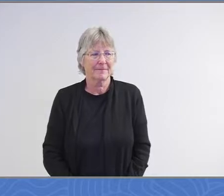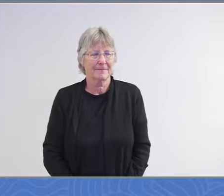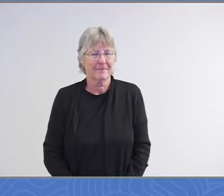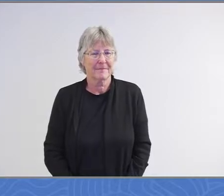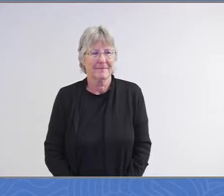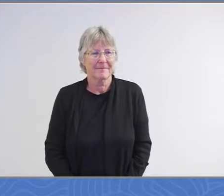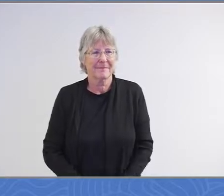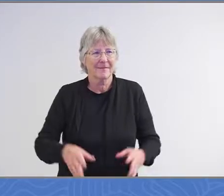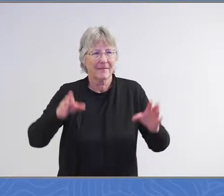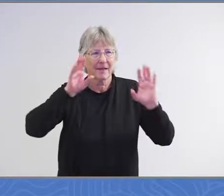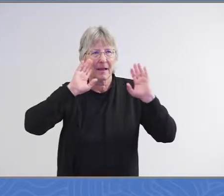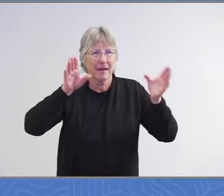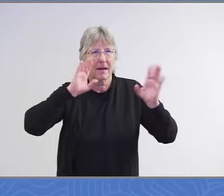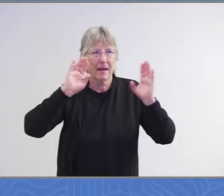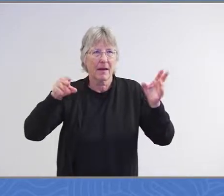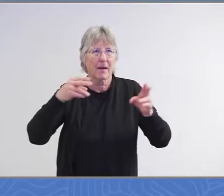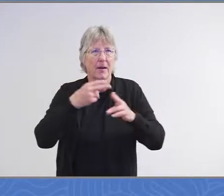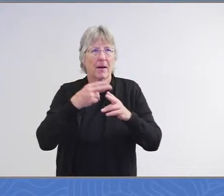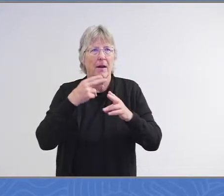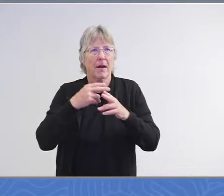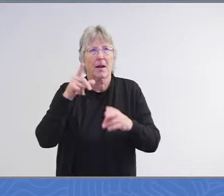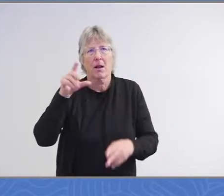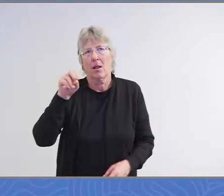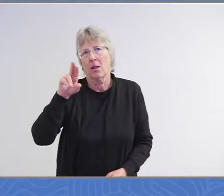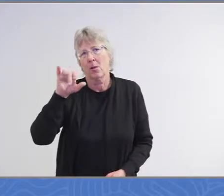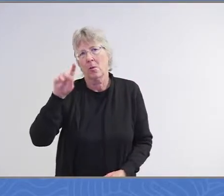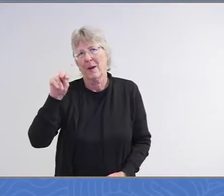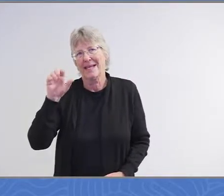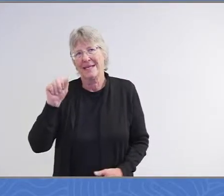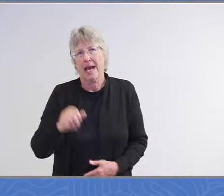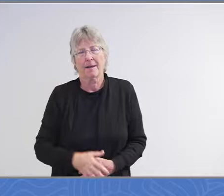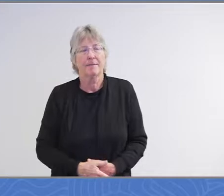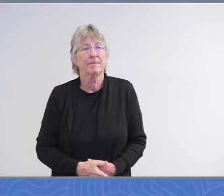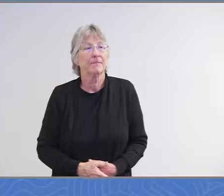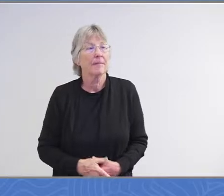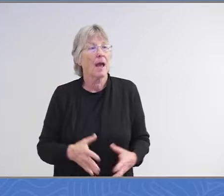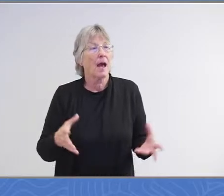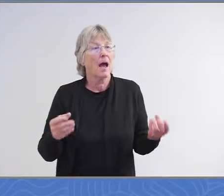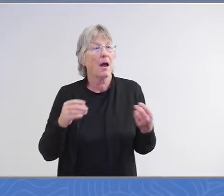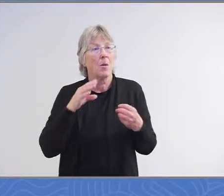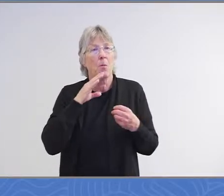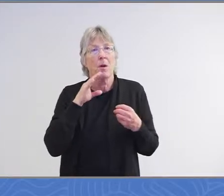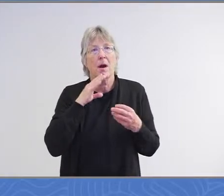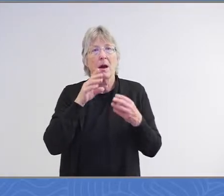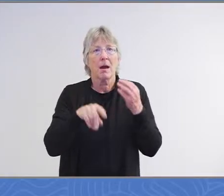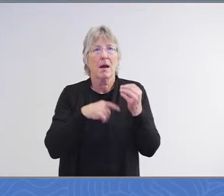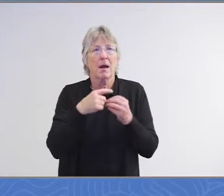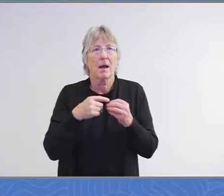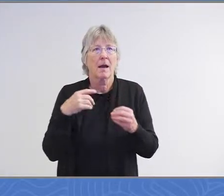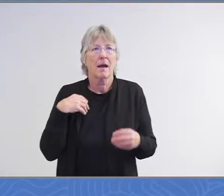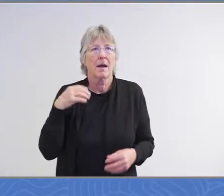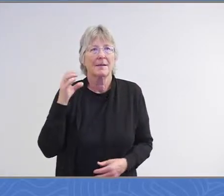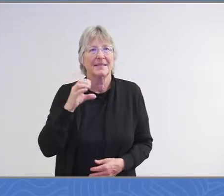Hi, my name is Larita Greer Brown. I want to address CCT program